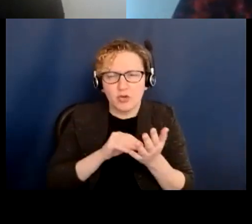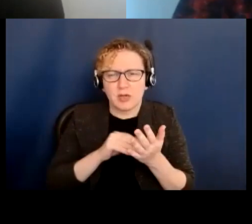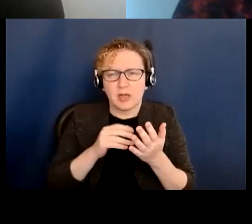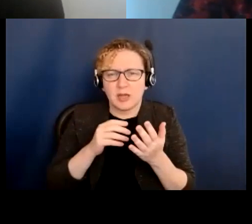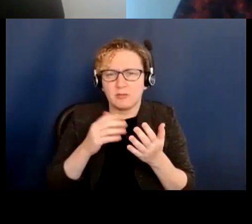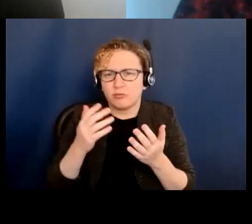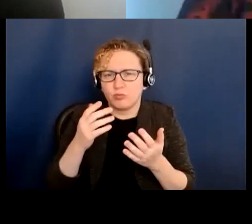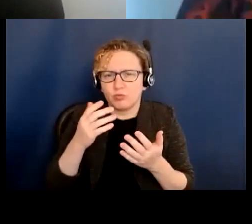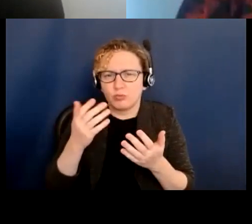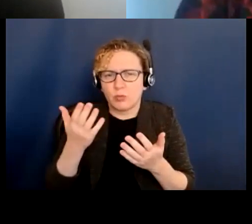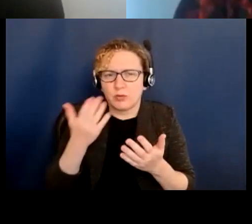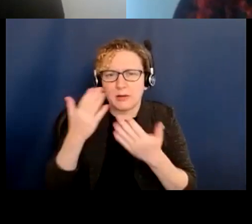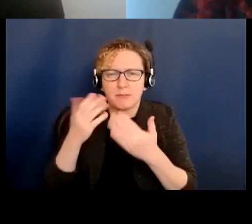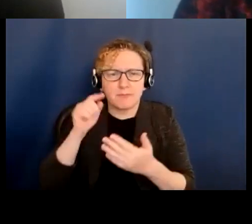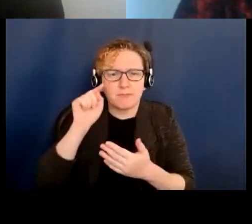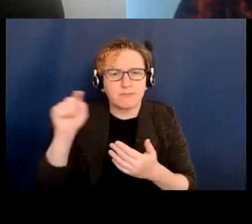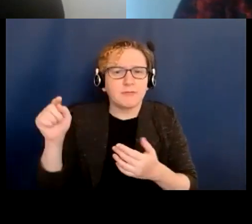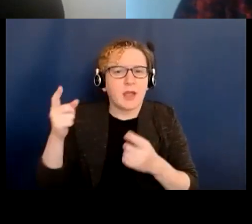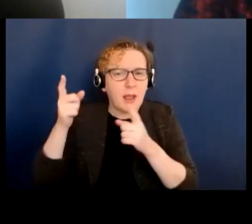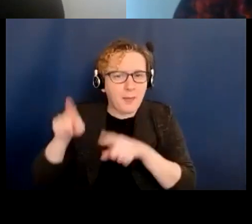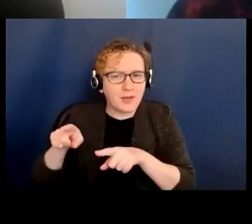up, that is how I was able to manage it.